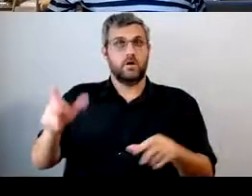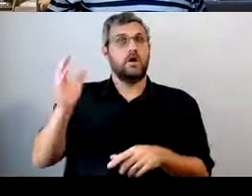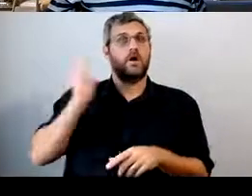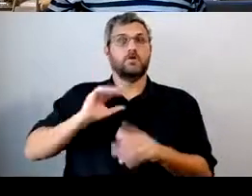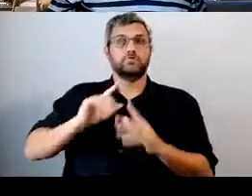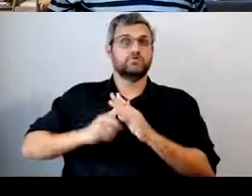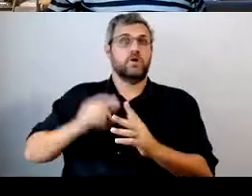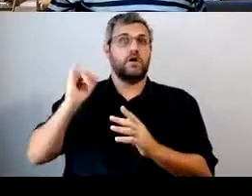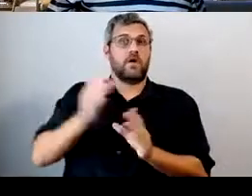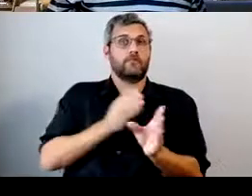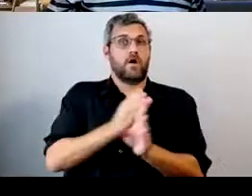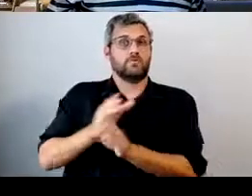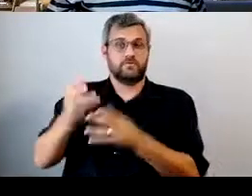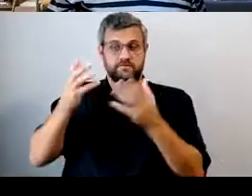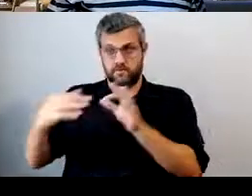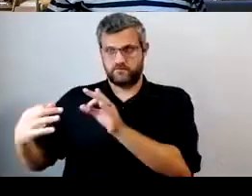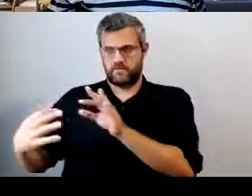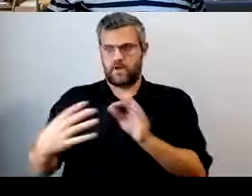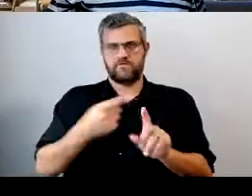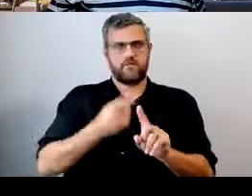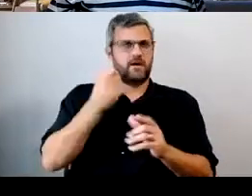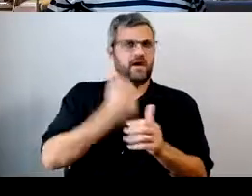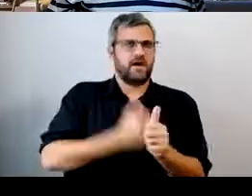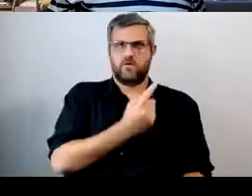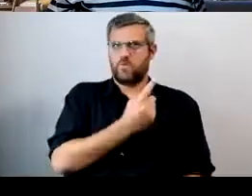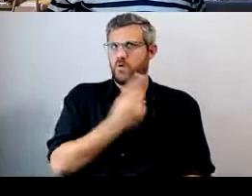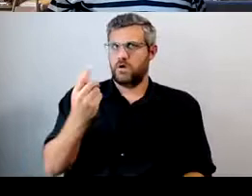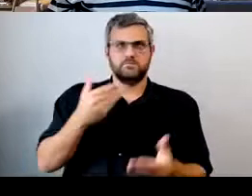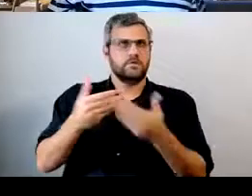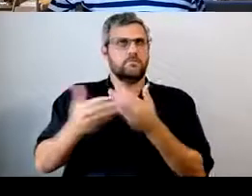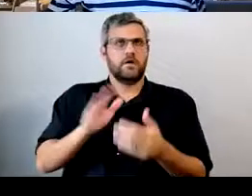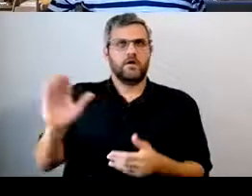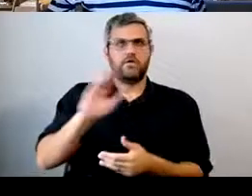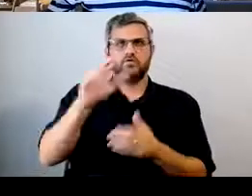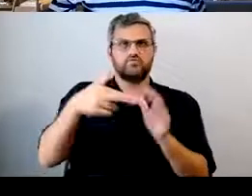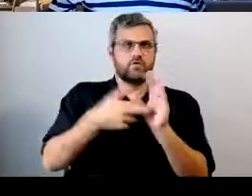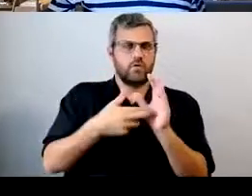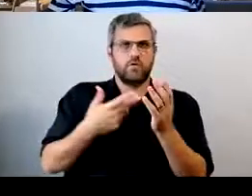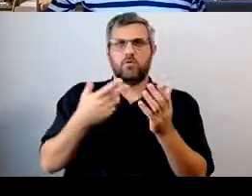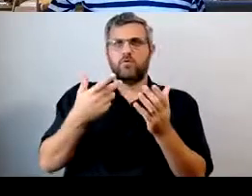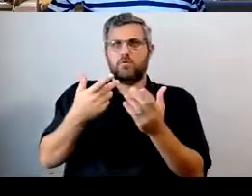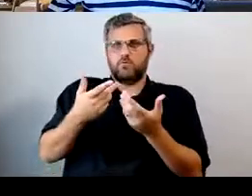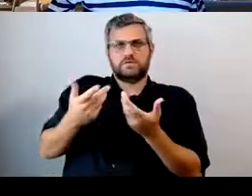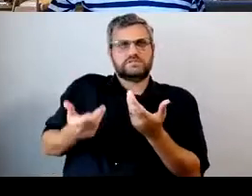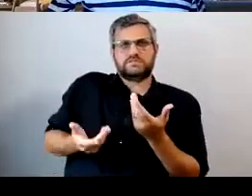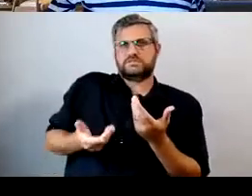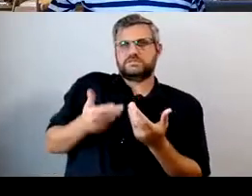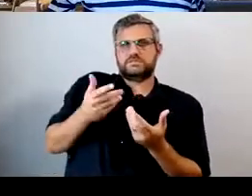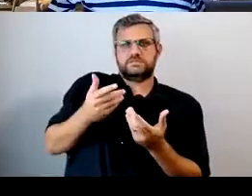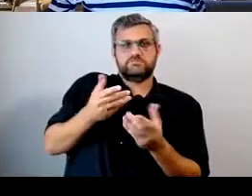the feedback that we got back from everyone, no matter what their role was, was how easy that the modules were to understand.